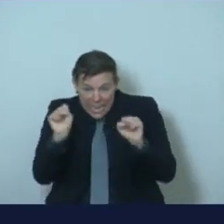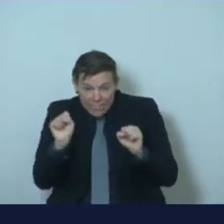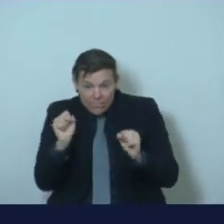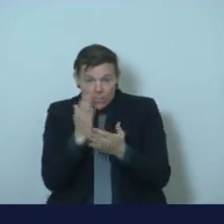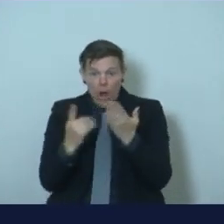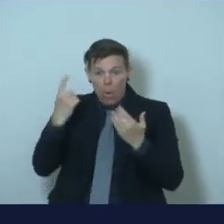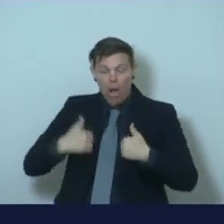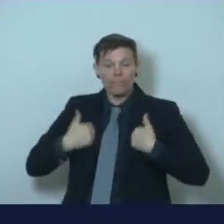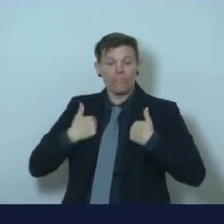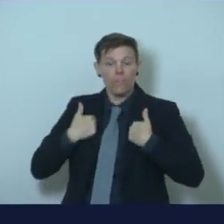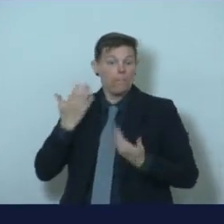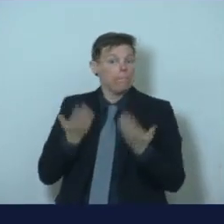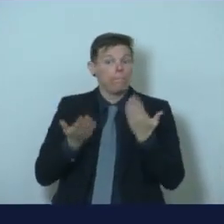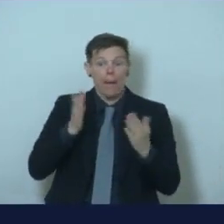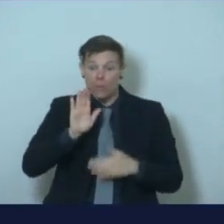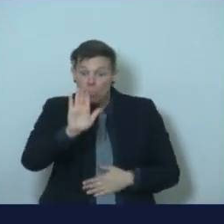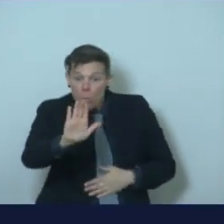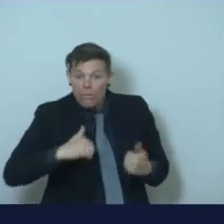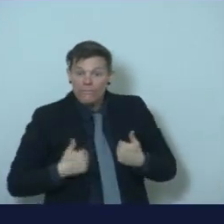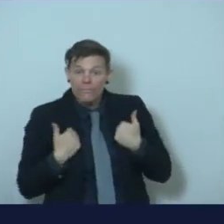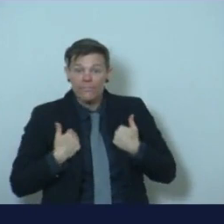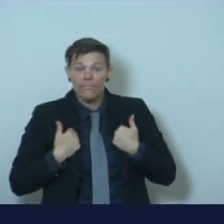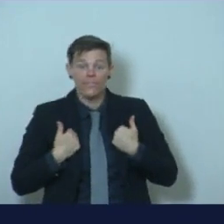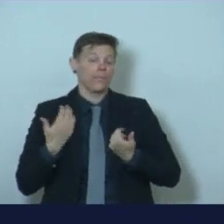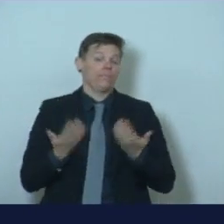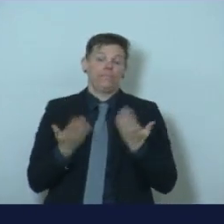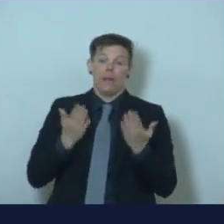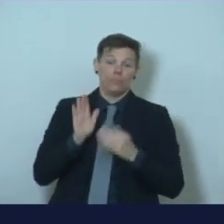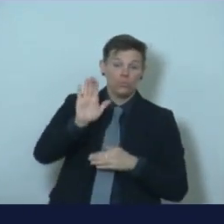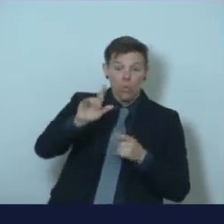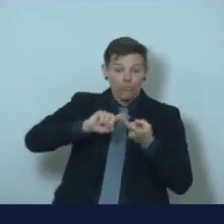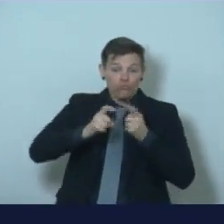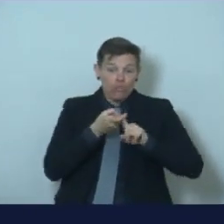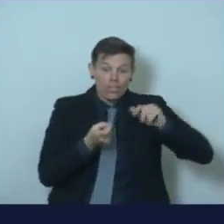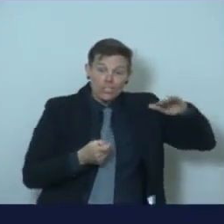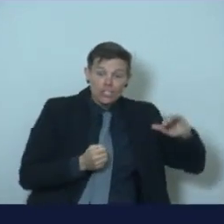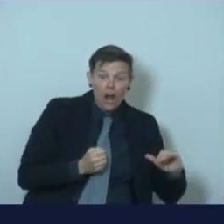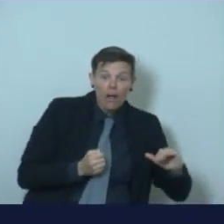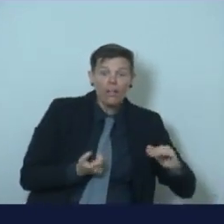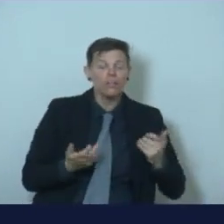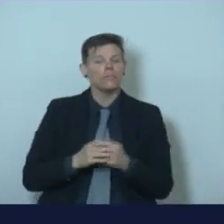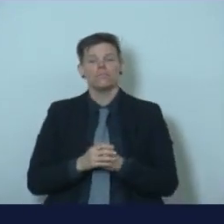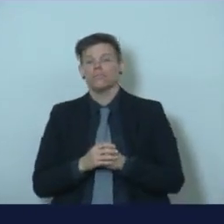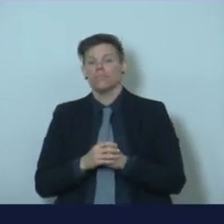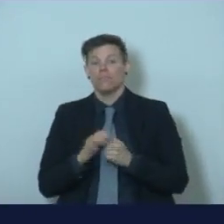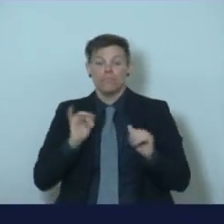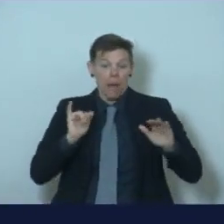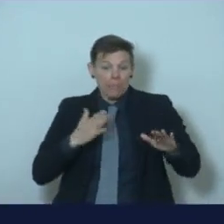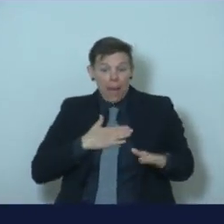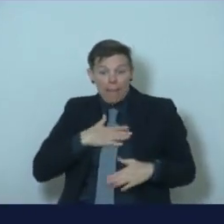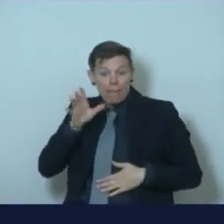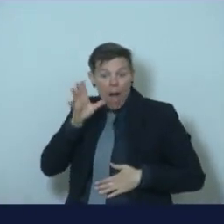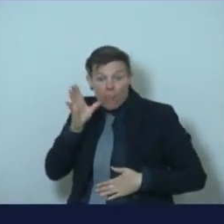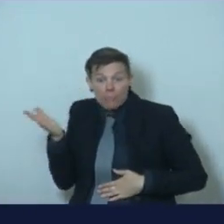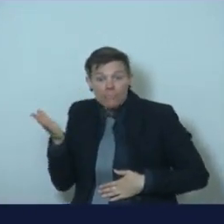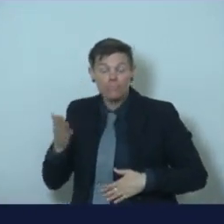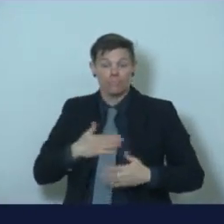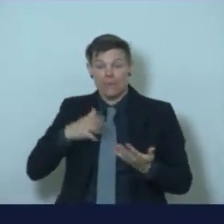THAT LIFE YOU SAVE ACTUALLY CAN BE YOUR OWN. IT COULD BE SOMEONE'S CHILD. IT COULD BE SOMEONE LIKE ME.